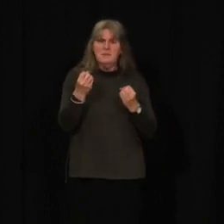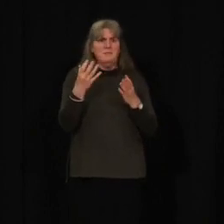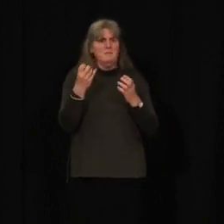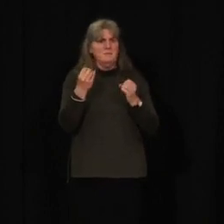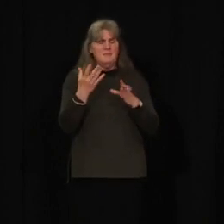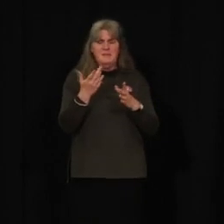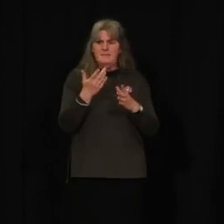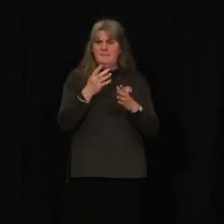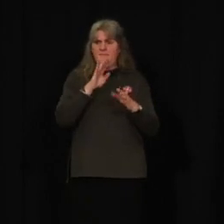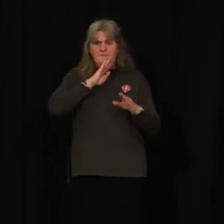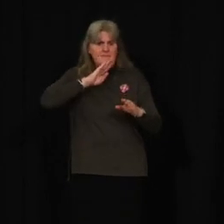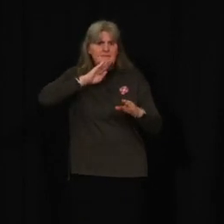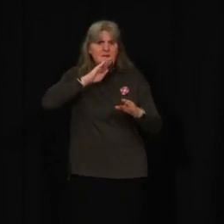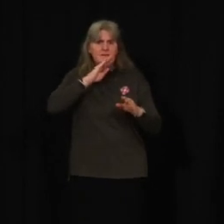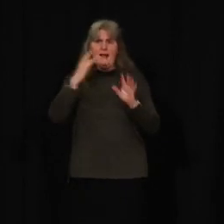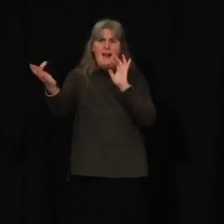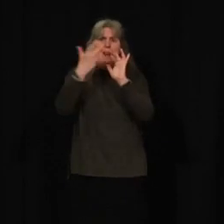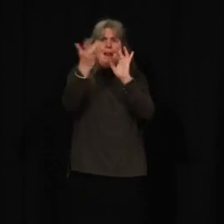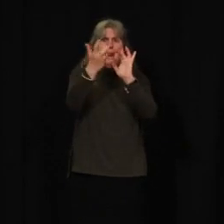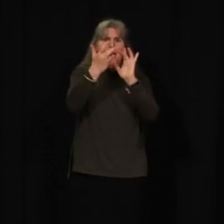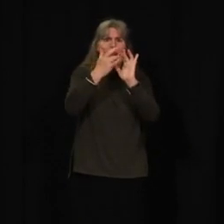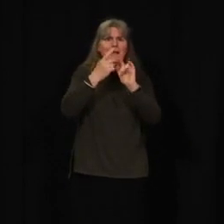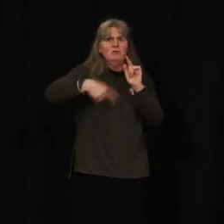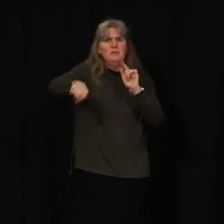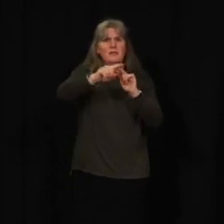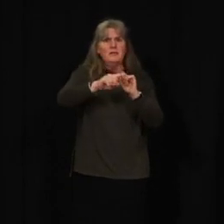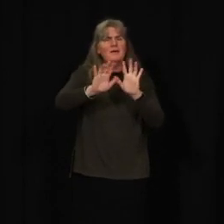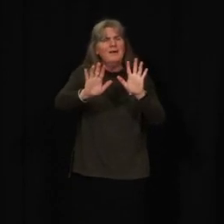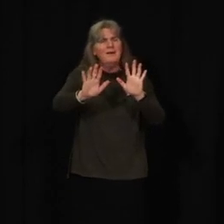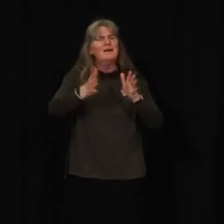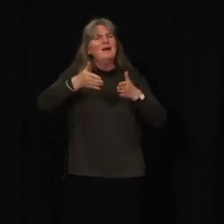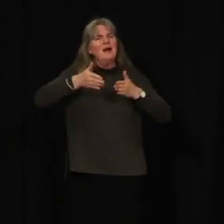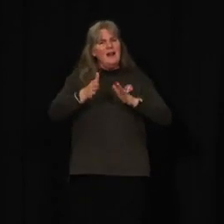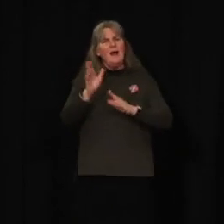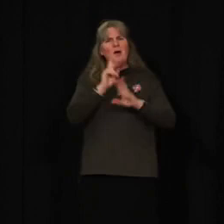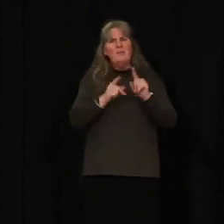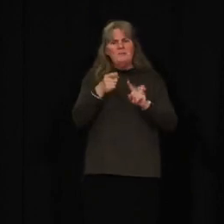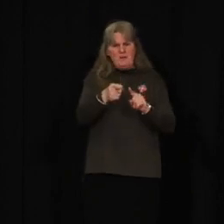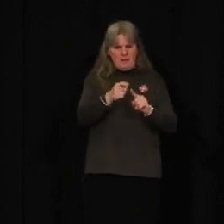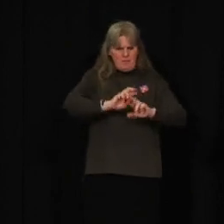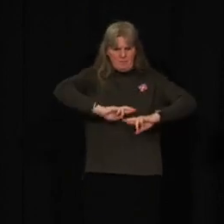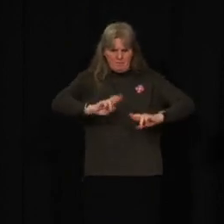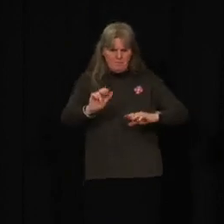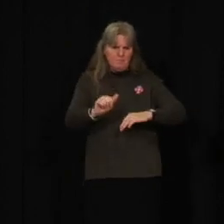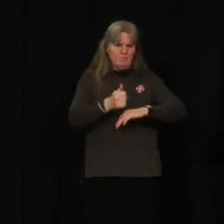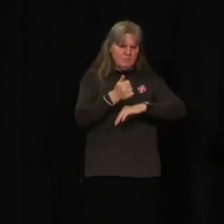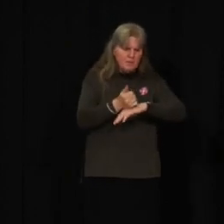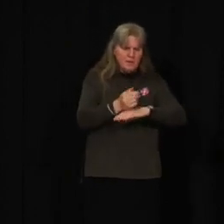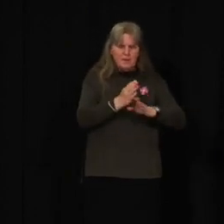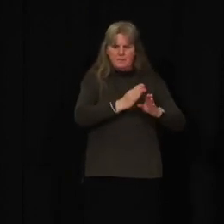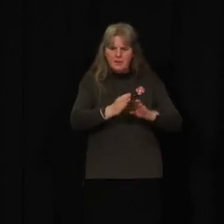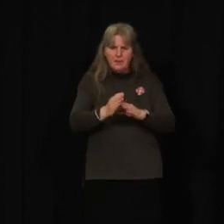being inundated literally to the point of desperation for calls for a booking. Please give them time to prepare, arrange a child care